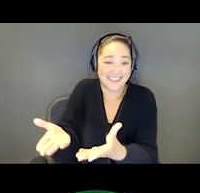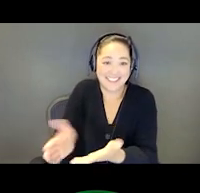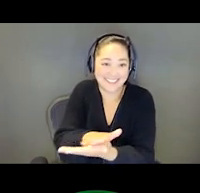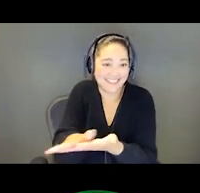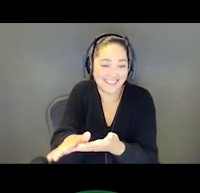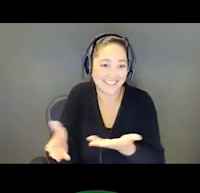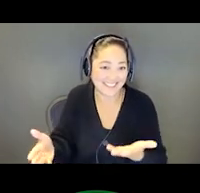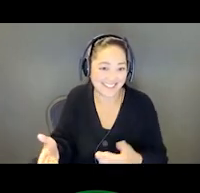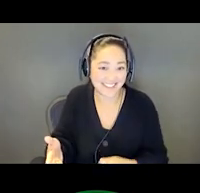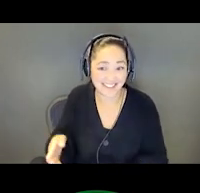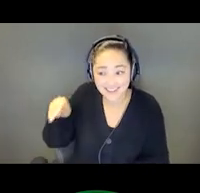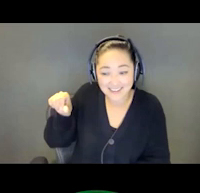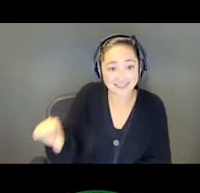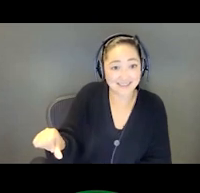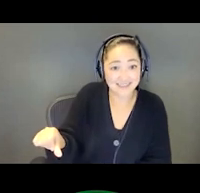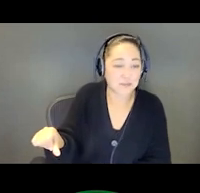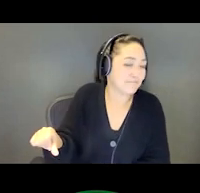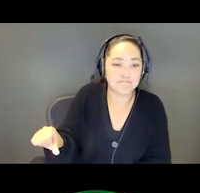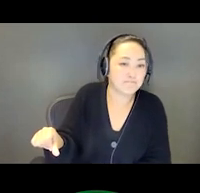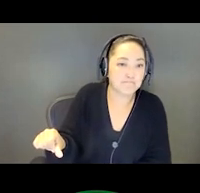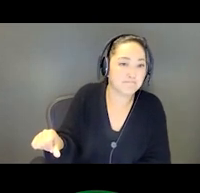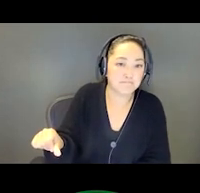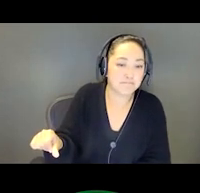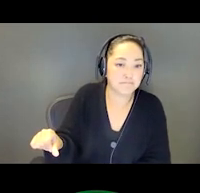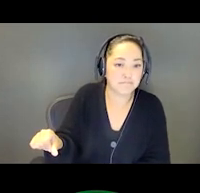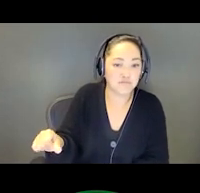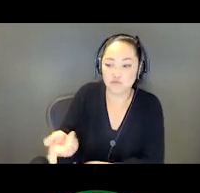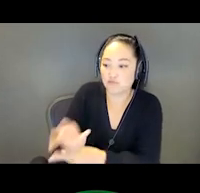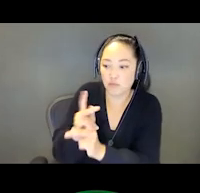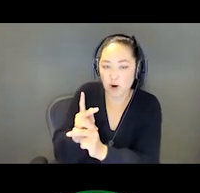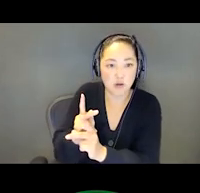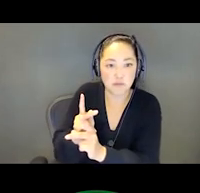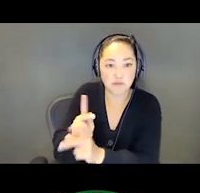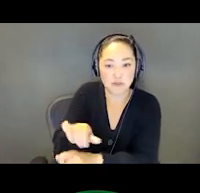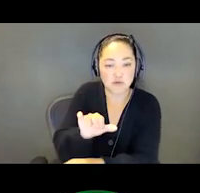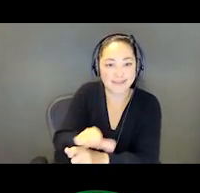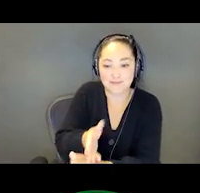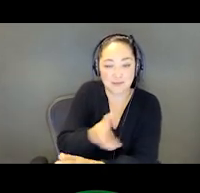You don't have to pay a fee to to use this products. You just have to reserve them in advance.